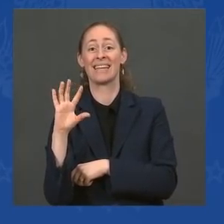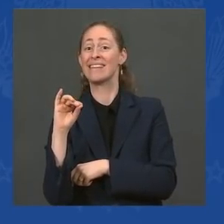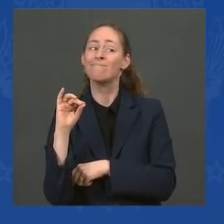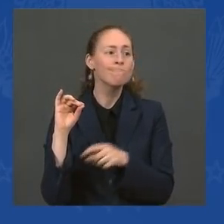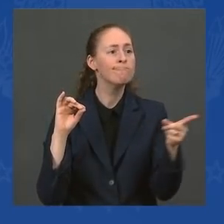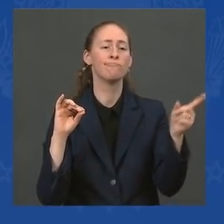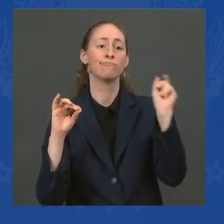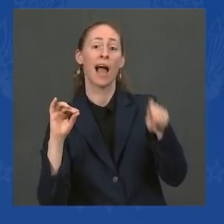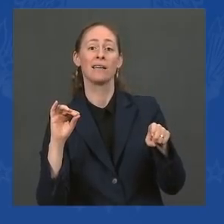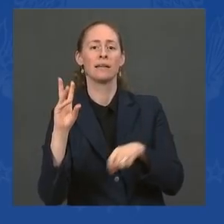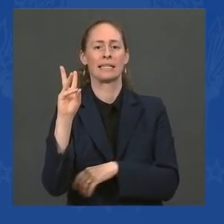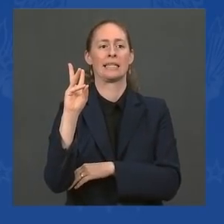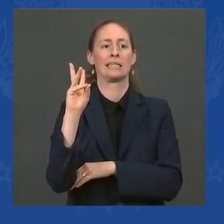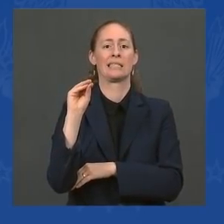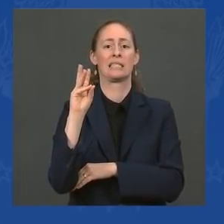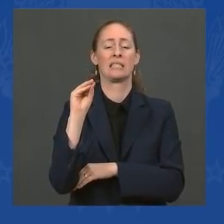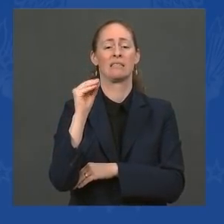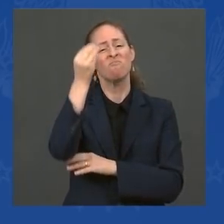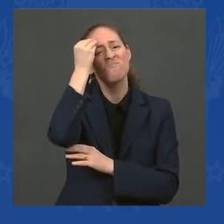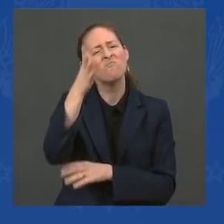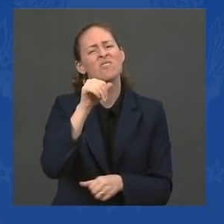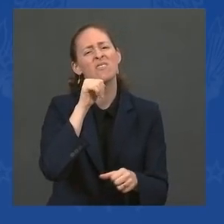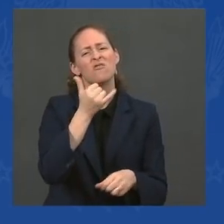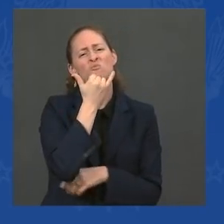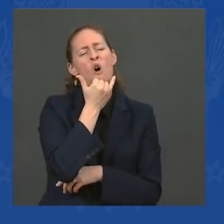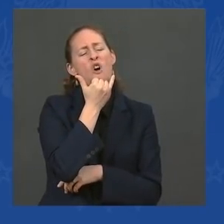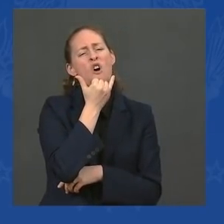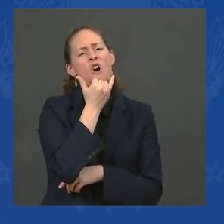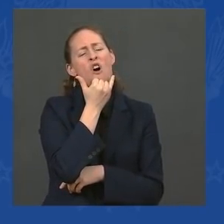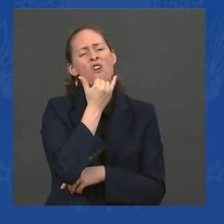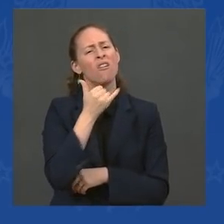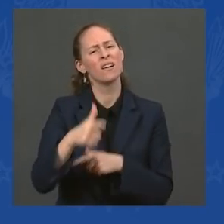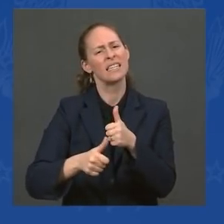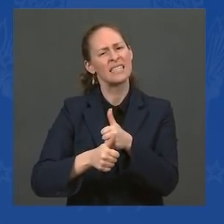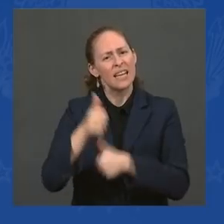It's not right, and it's dangerous. The reason we have to raise the debt limit is,